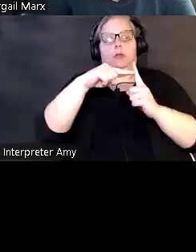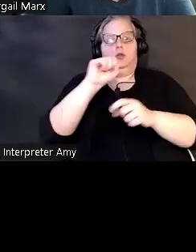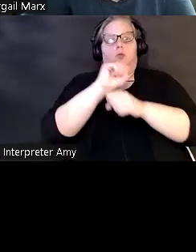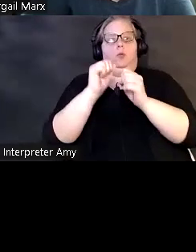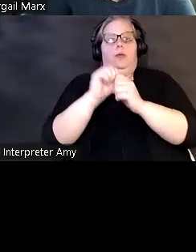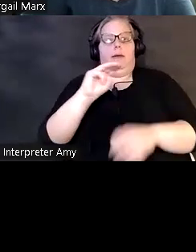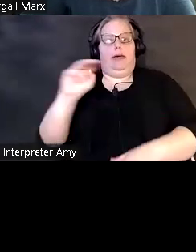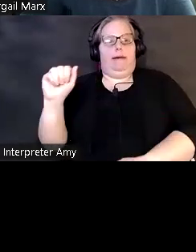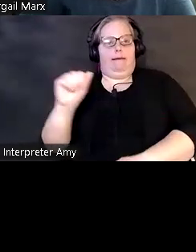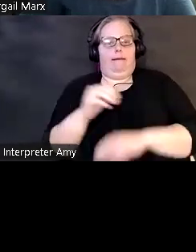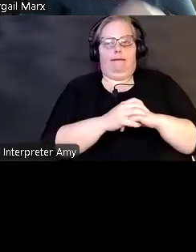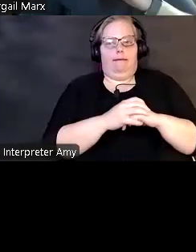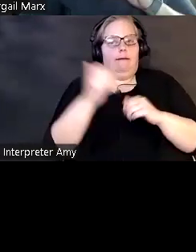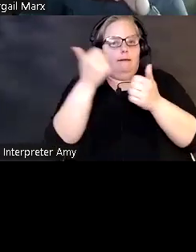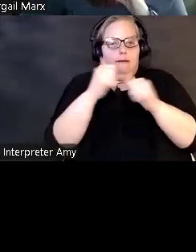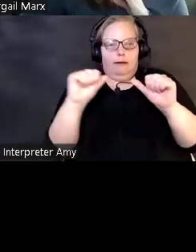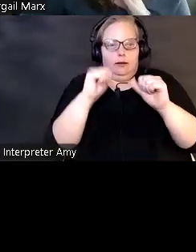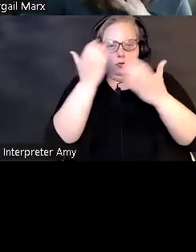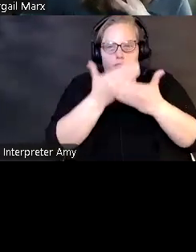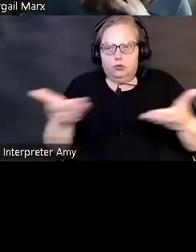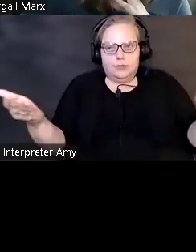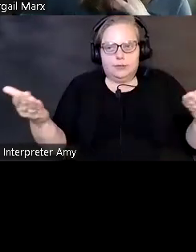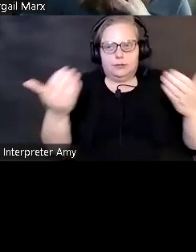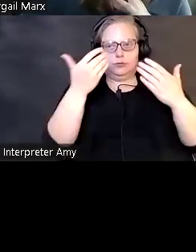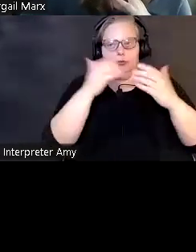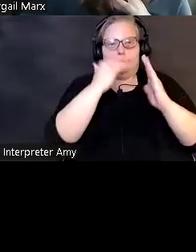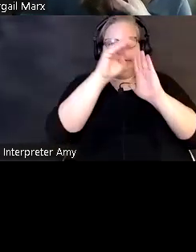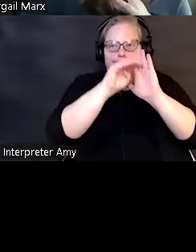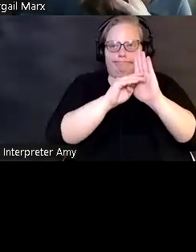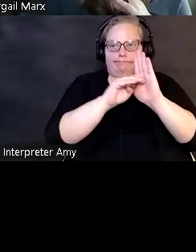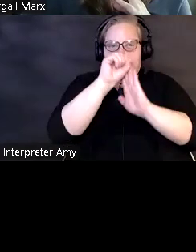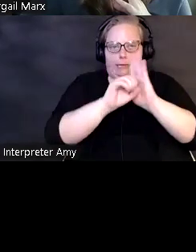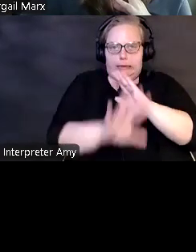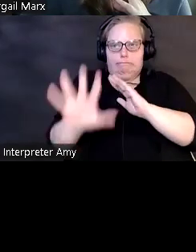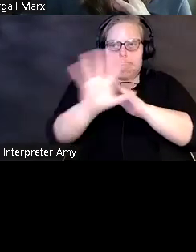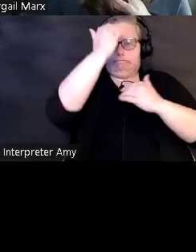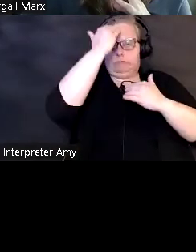Are there any resources or listings in the state that help identify resources